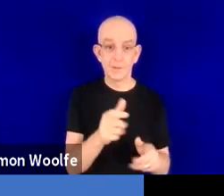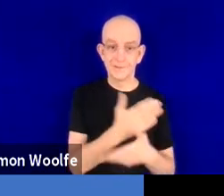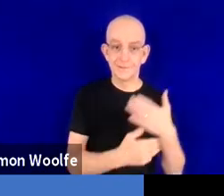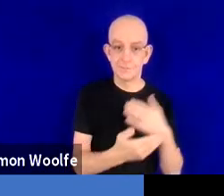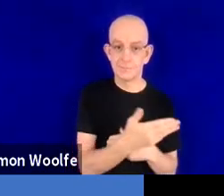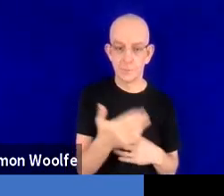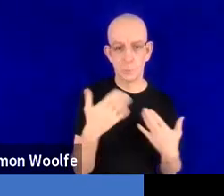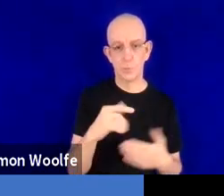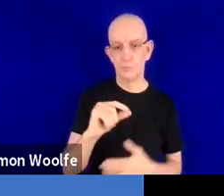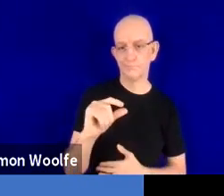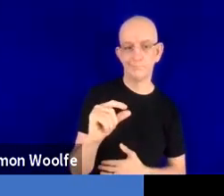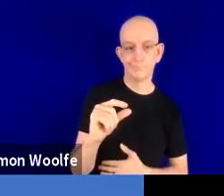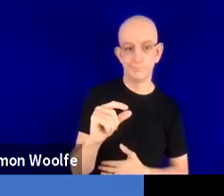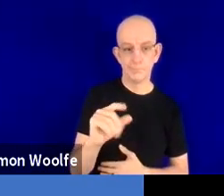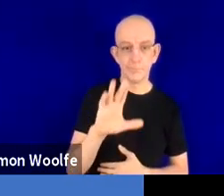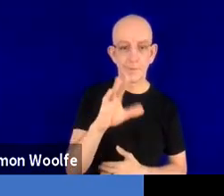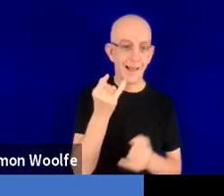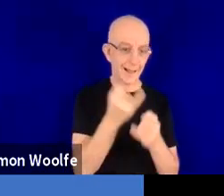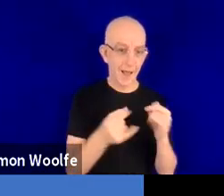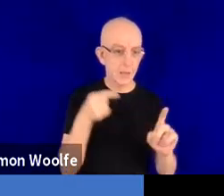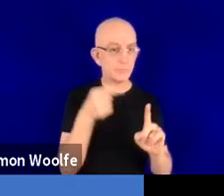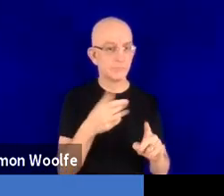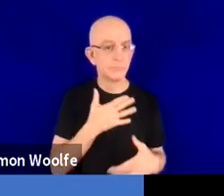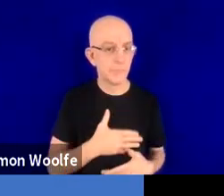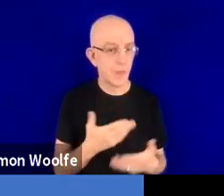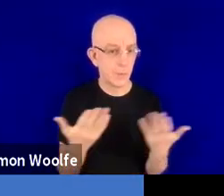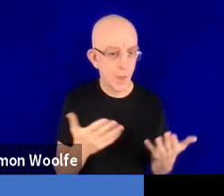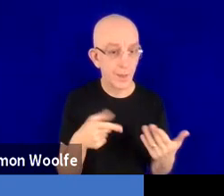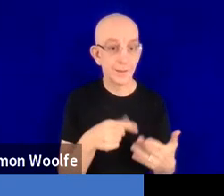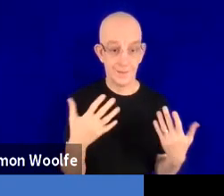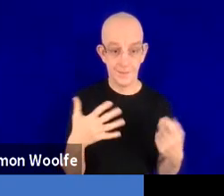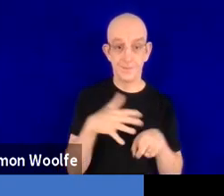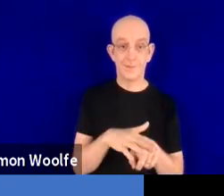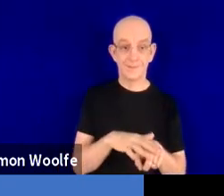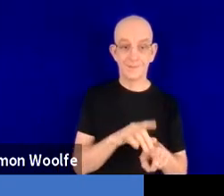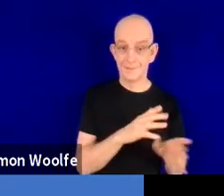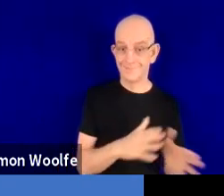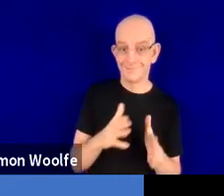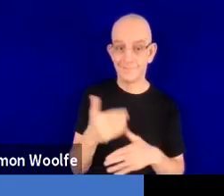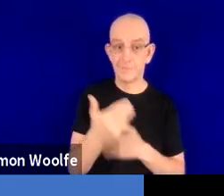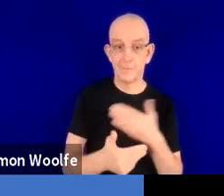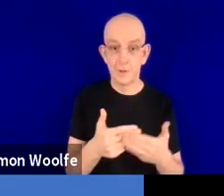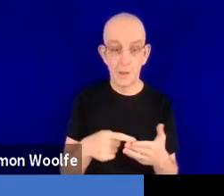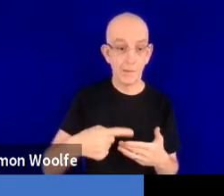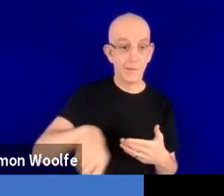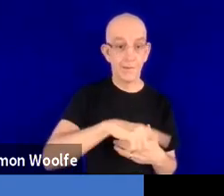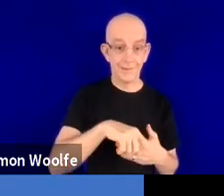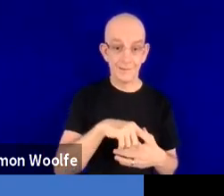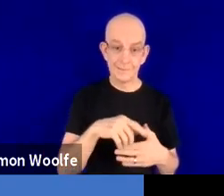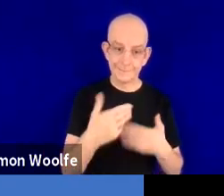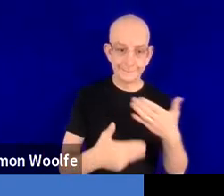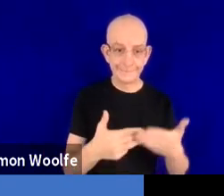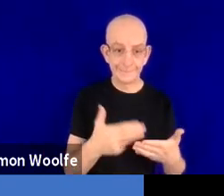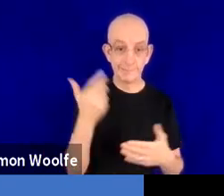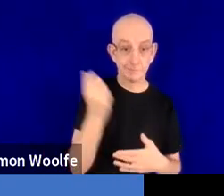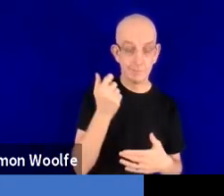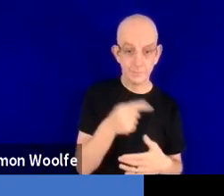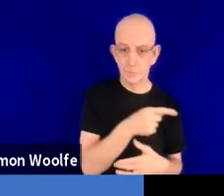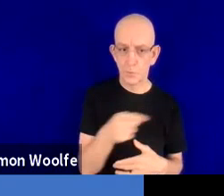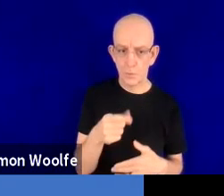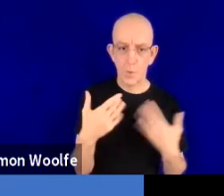And even where these may have reached households with persons with disabilities, they may not have, persons with disabilities may not have been the direct recipients